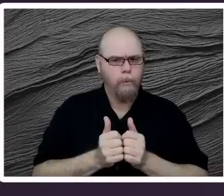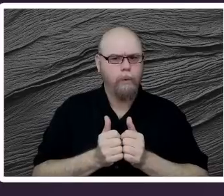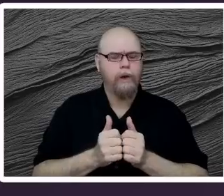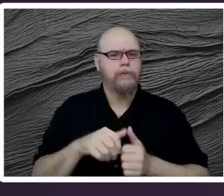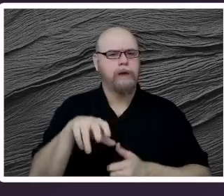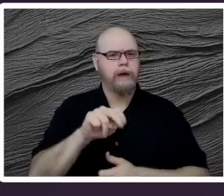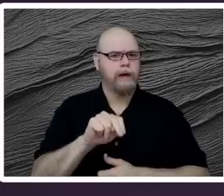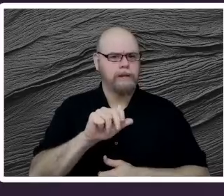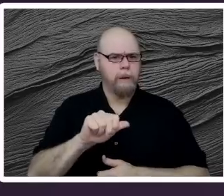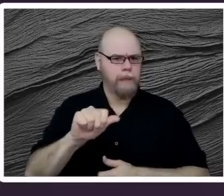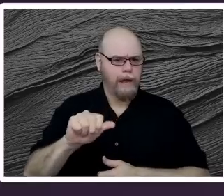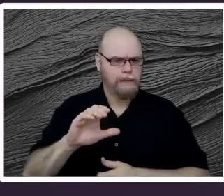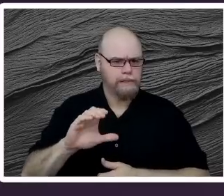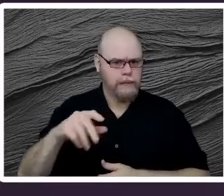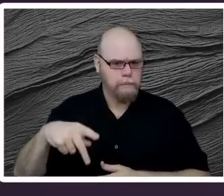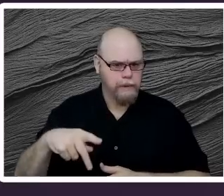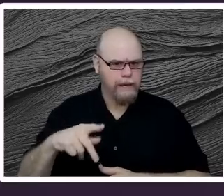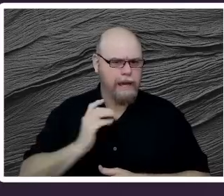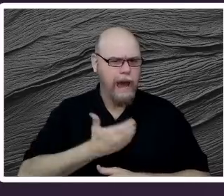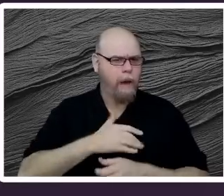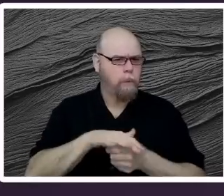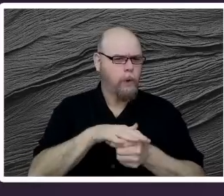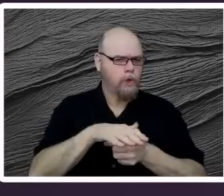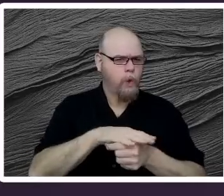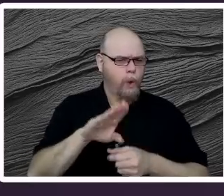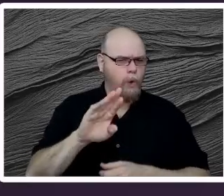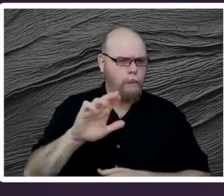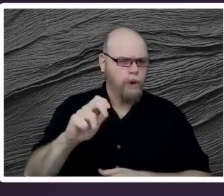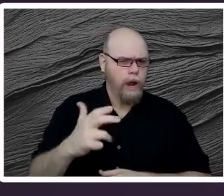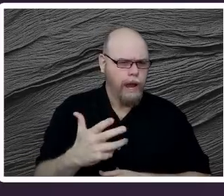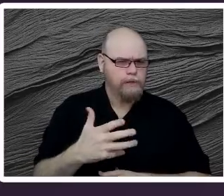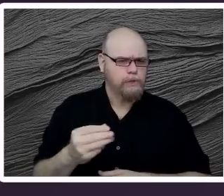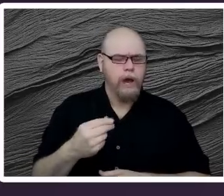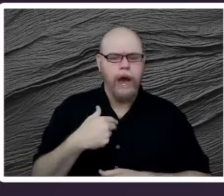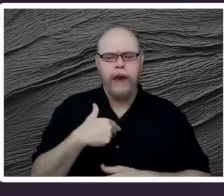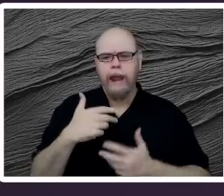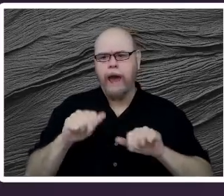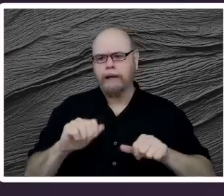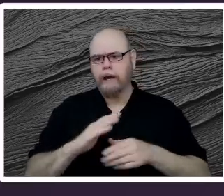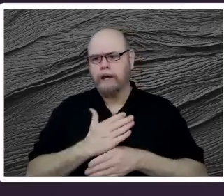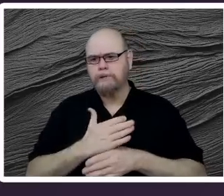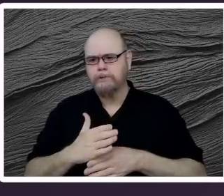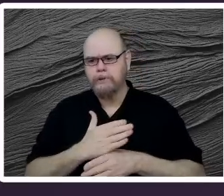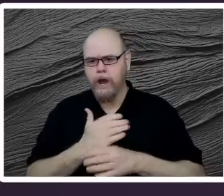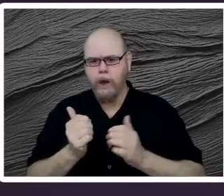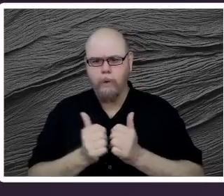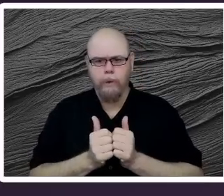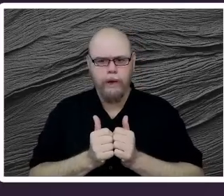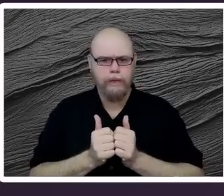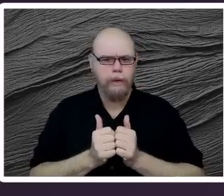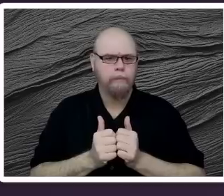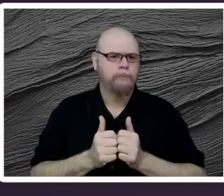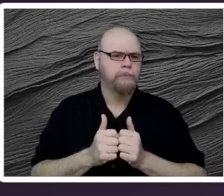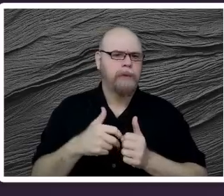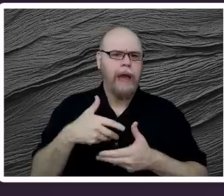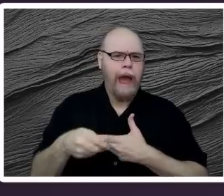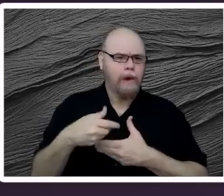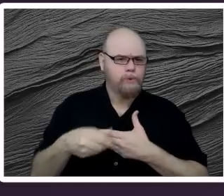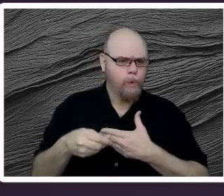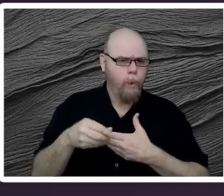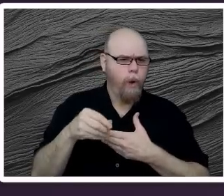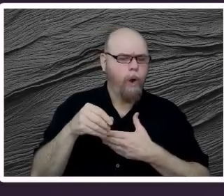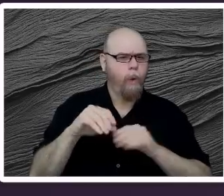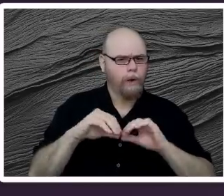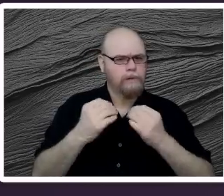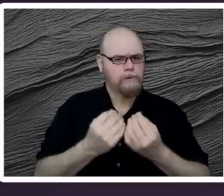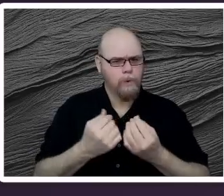local branch. This is something that I can share with the outdoor organizations that I work in."